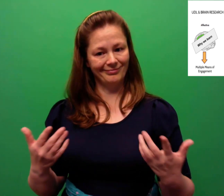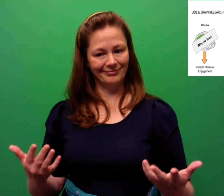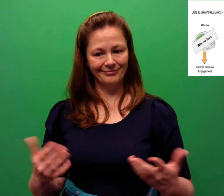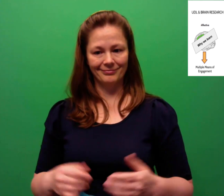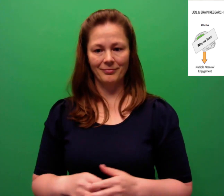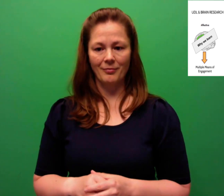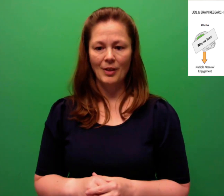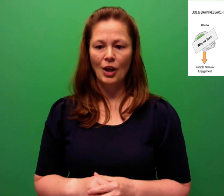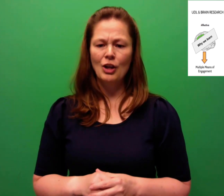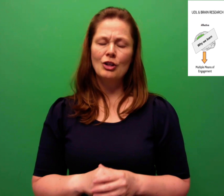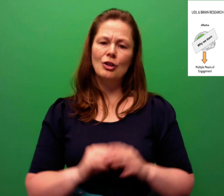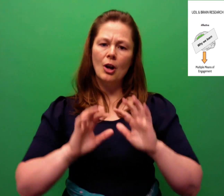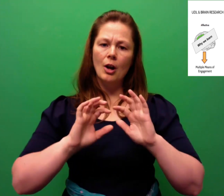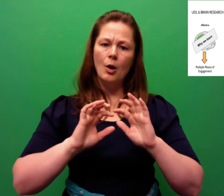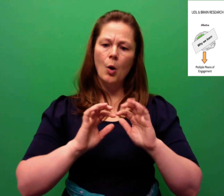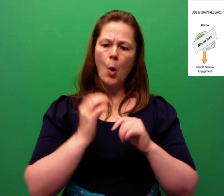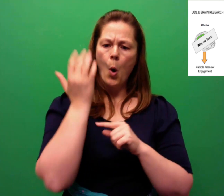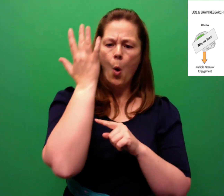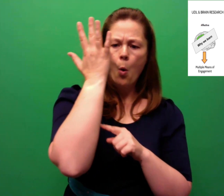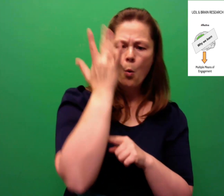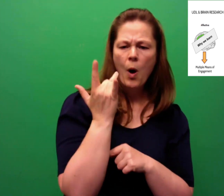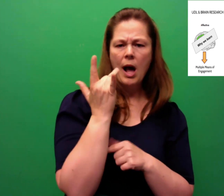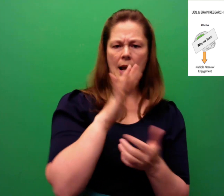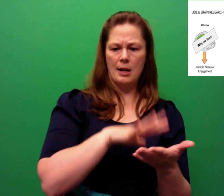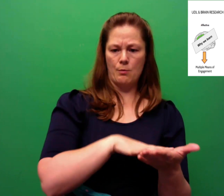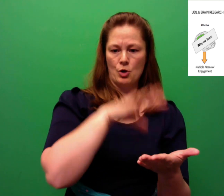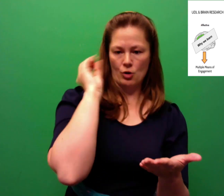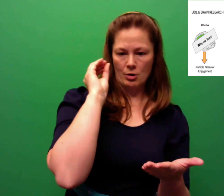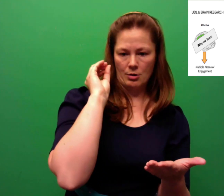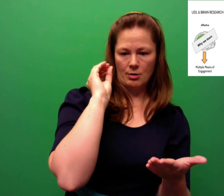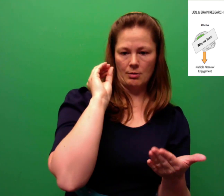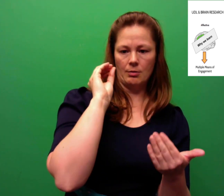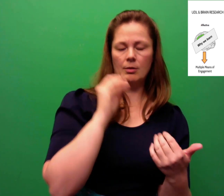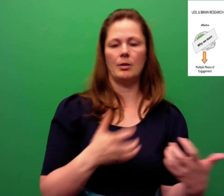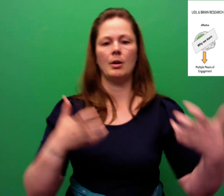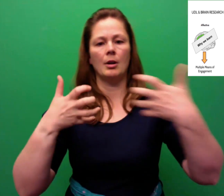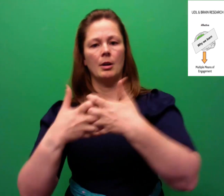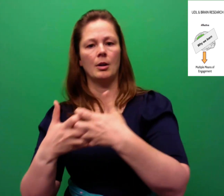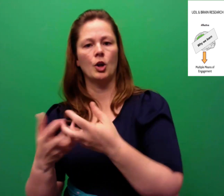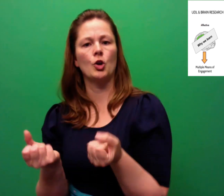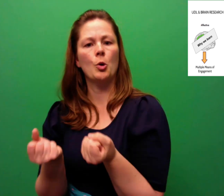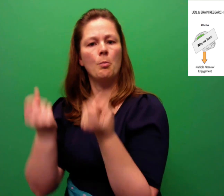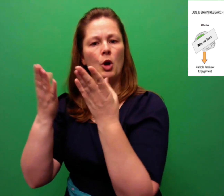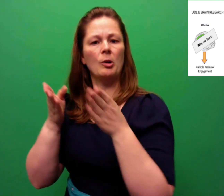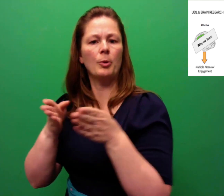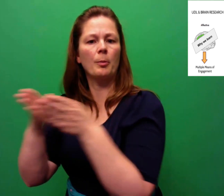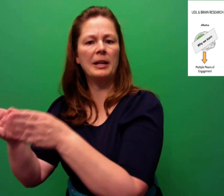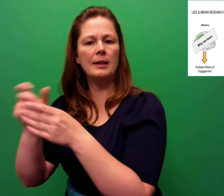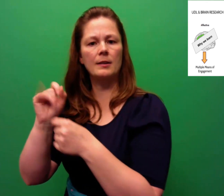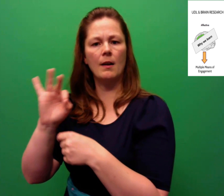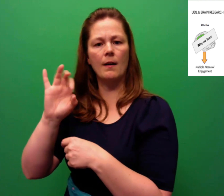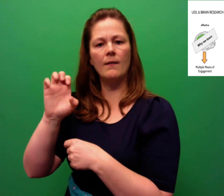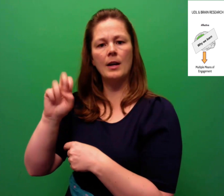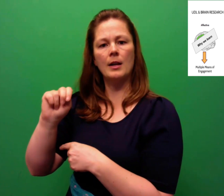to capture the why of learning. The affective part, there is multiple means